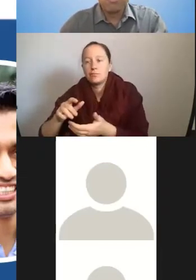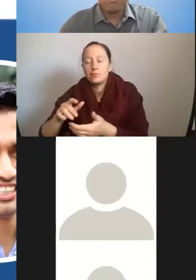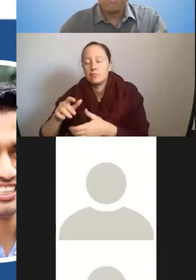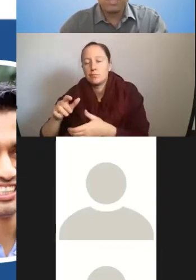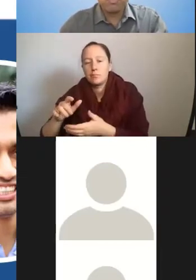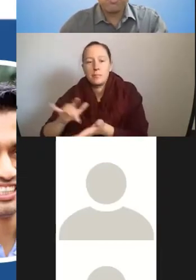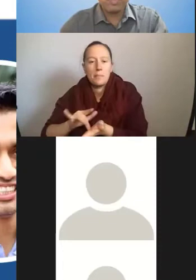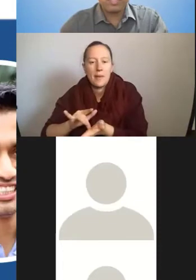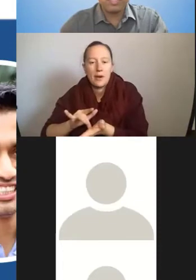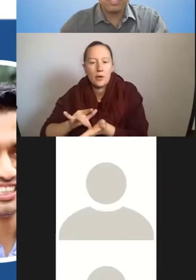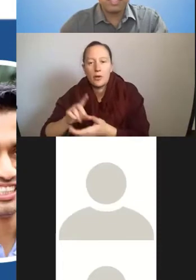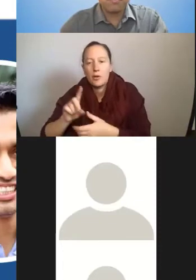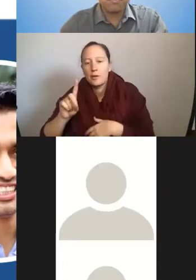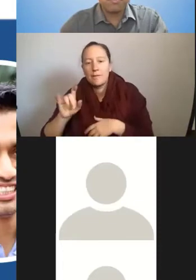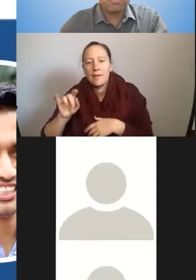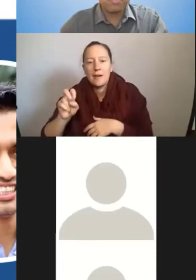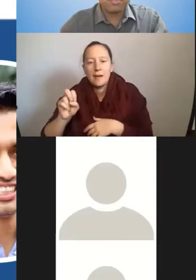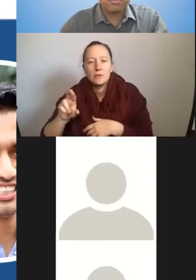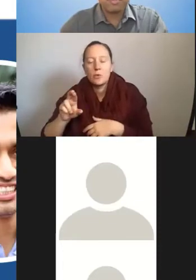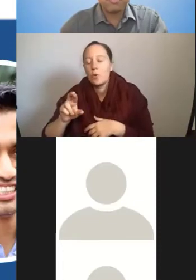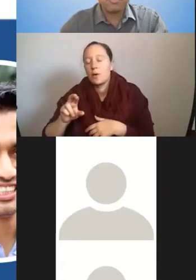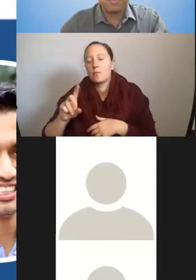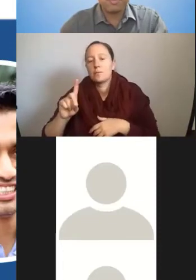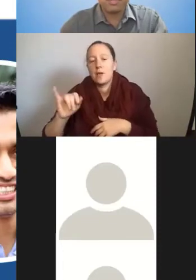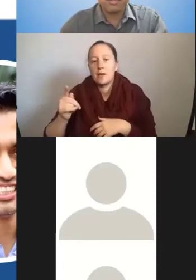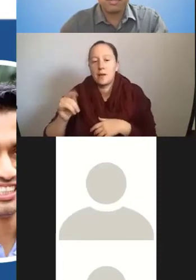So very quickly I'm going to share my screen.